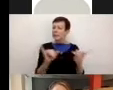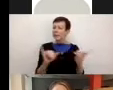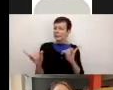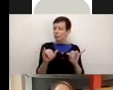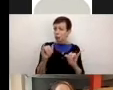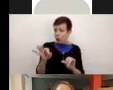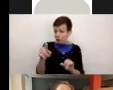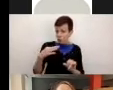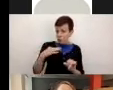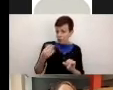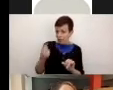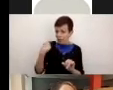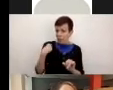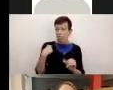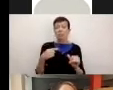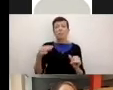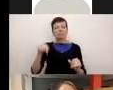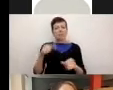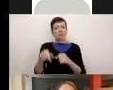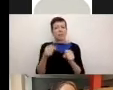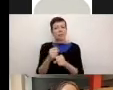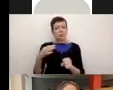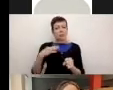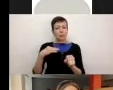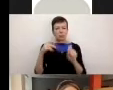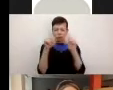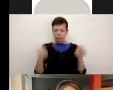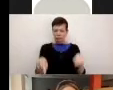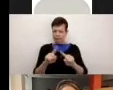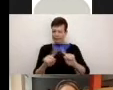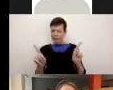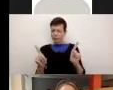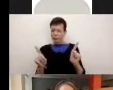One of those shifts though is the addition of a new program stream.